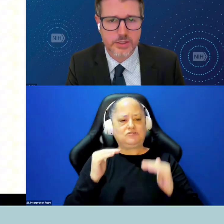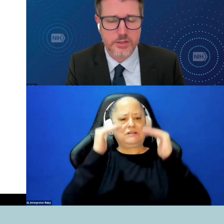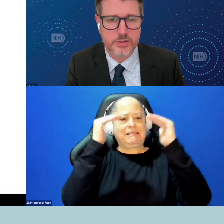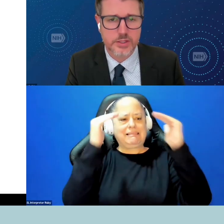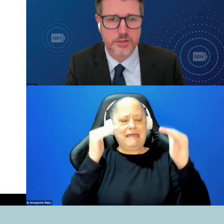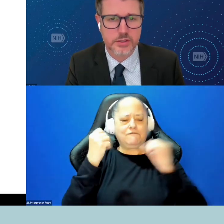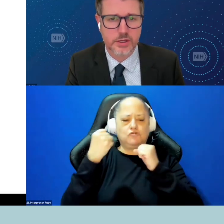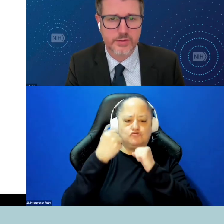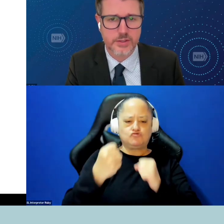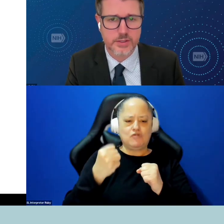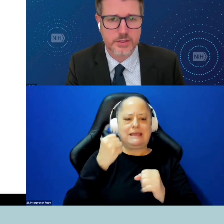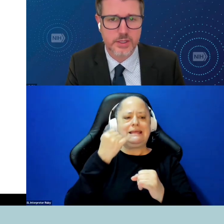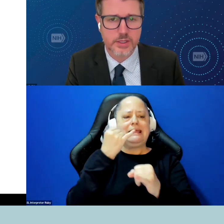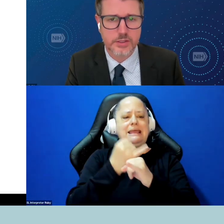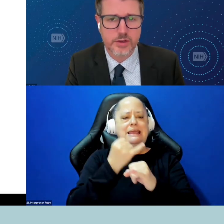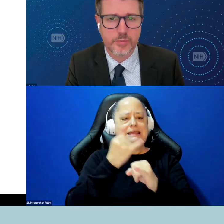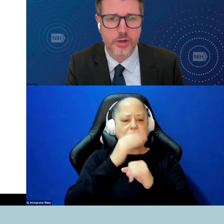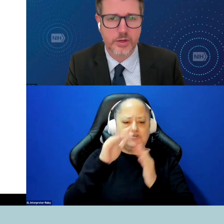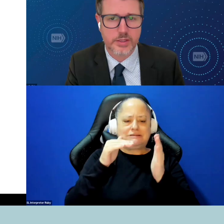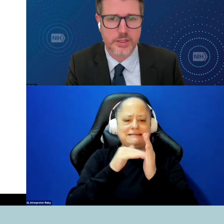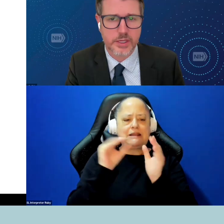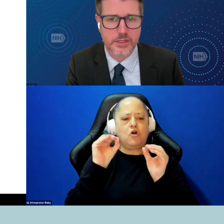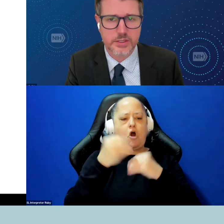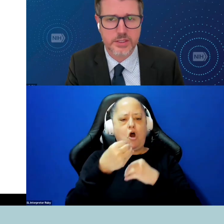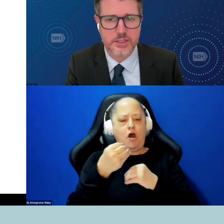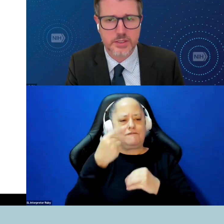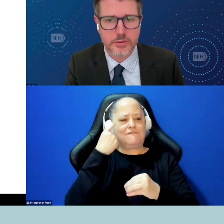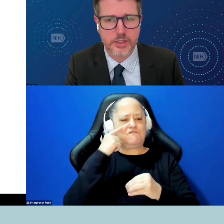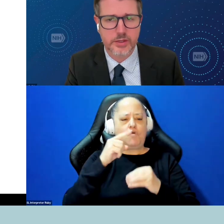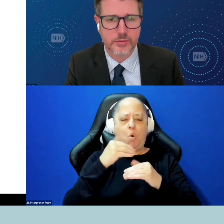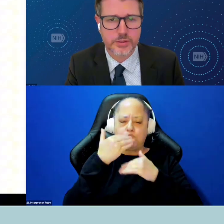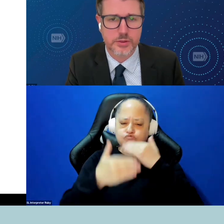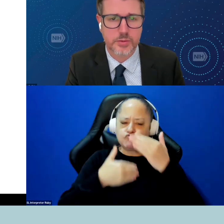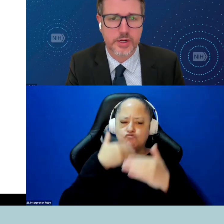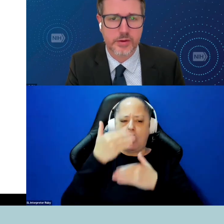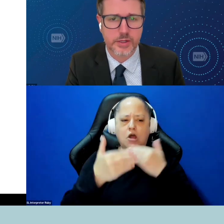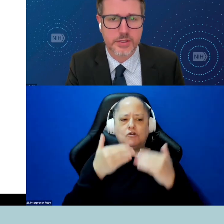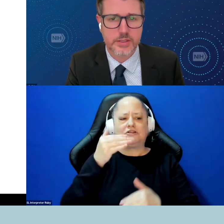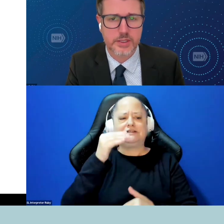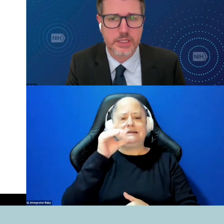of our institute centers and offices to drive progress on the agency's disability health research priorities.